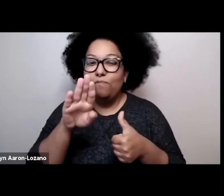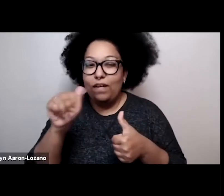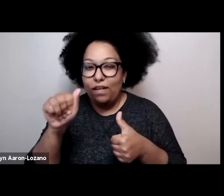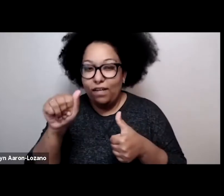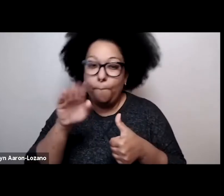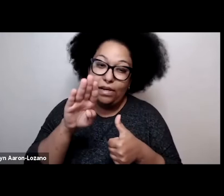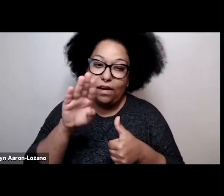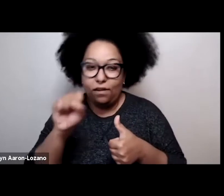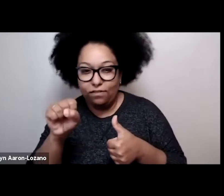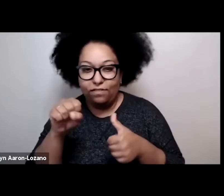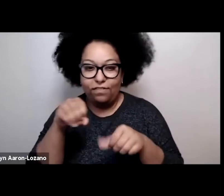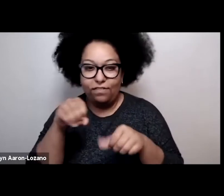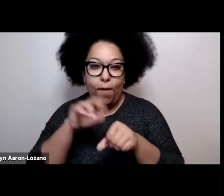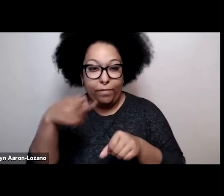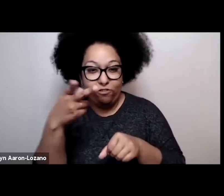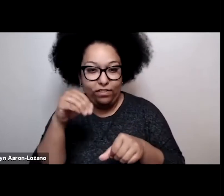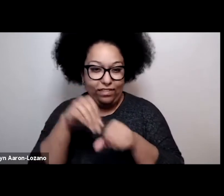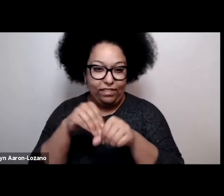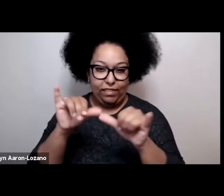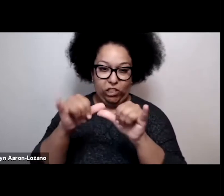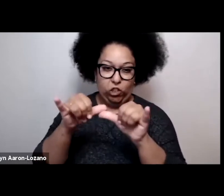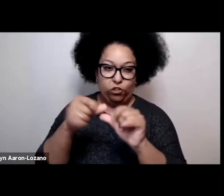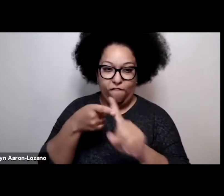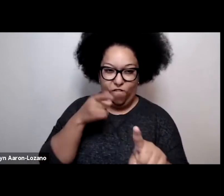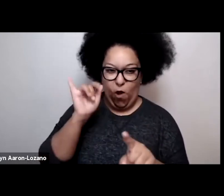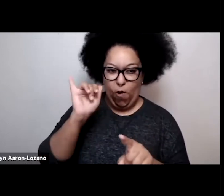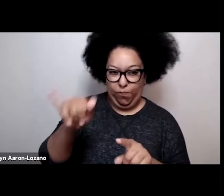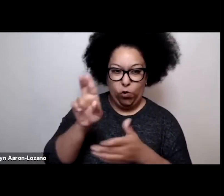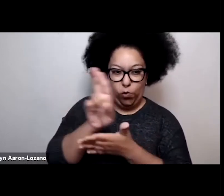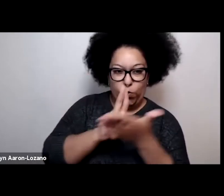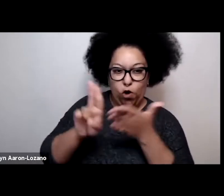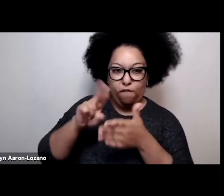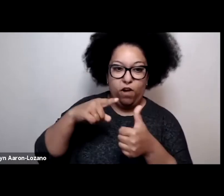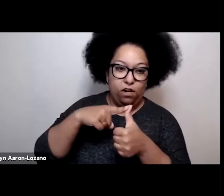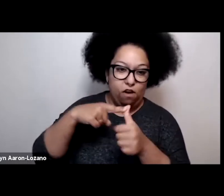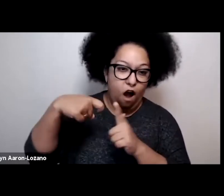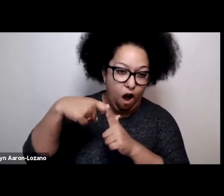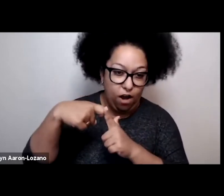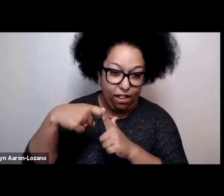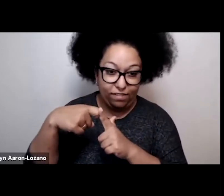he earned a bachelor of science and a phd in engineering from the university